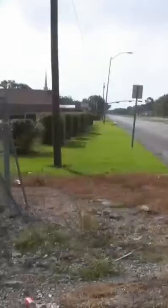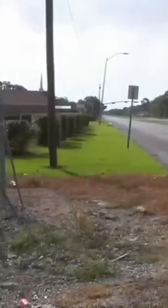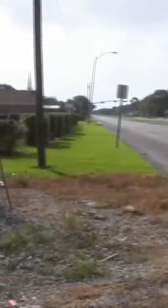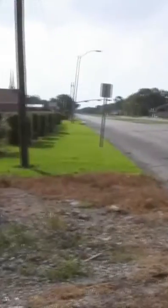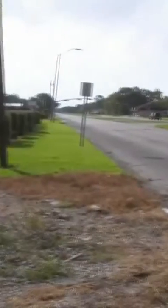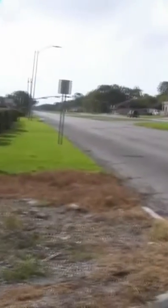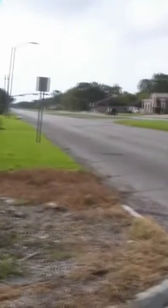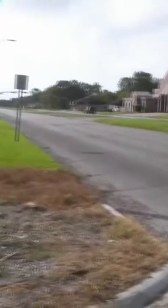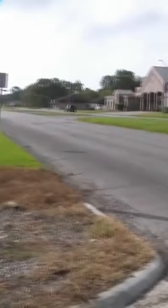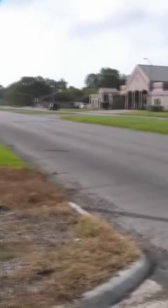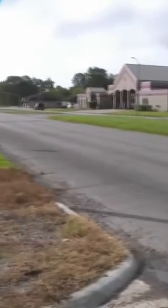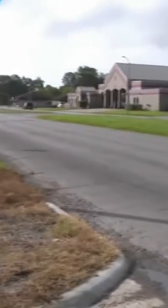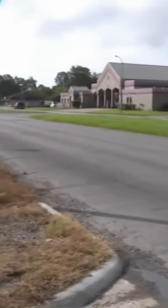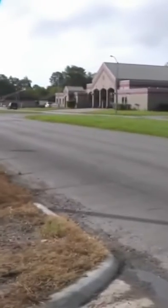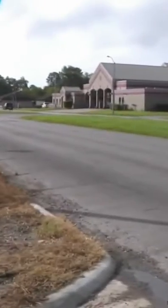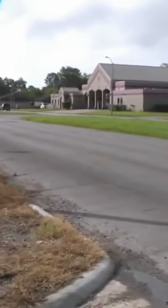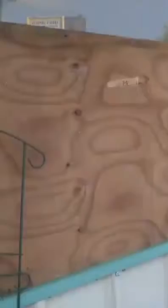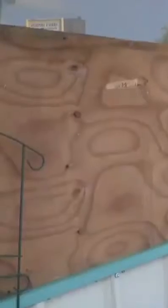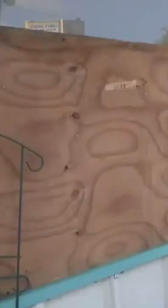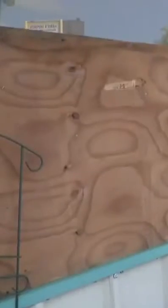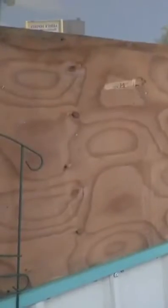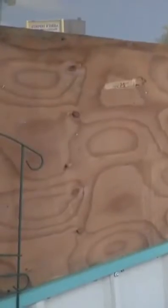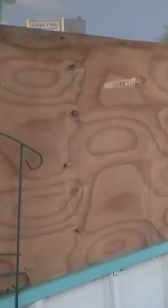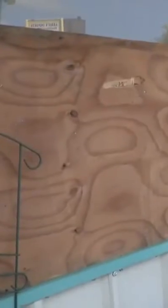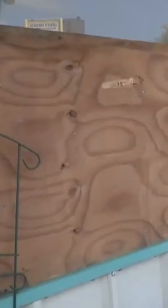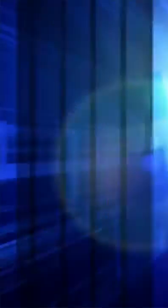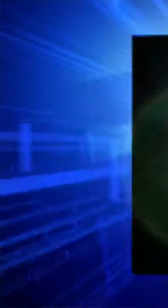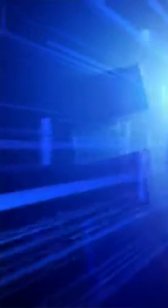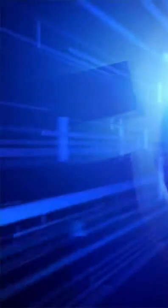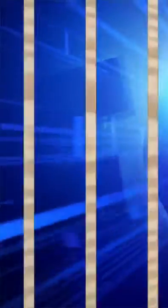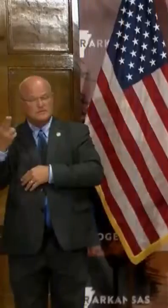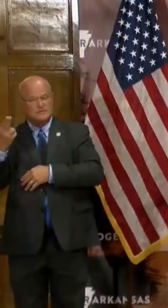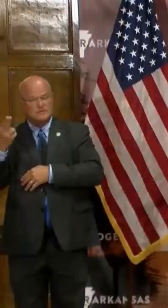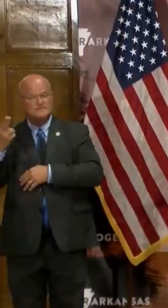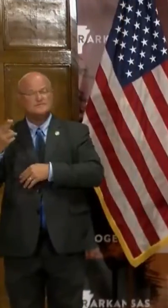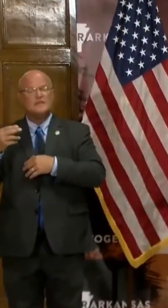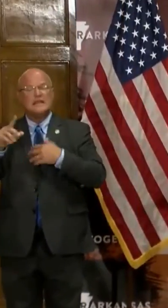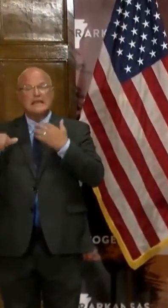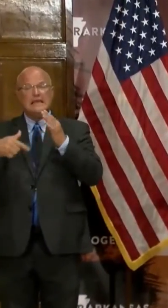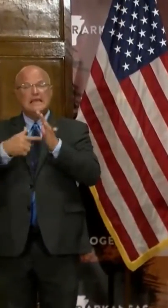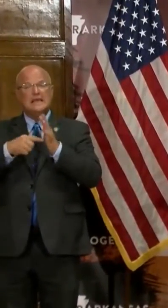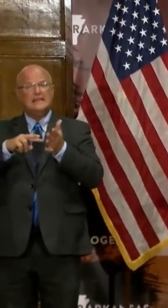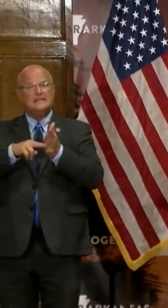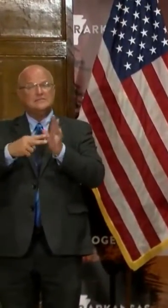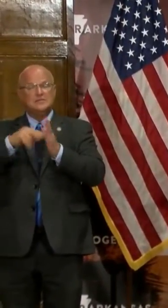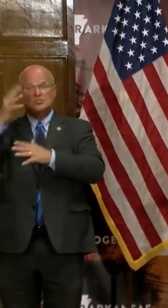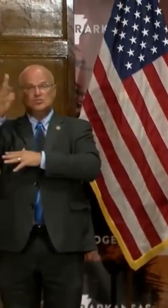WINDS. AN INCIDENT RESPONSE TEAM WILL BE ON THE GROUND BEGINNING TOMORROW. ((Gov. Asa Hutchinson, Arkansas)) "This means tress